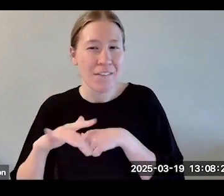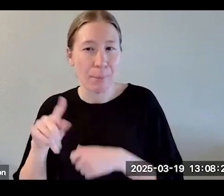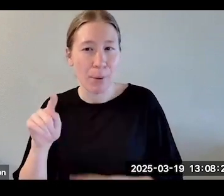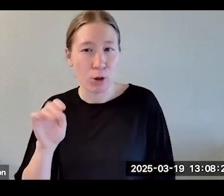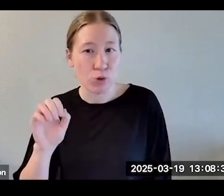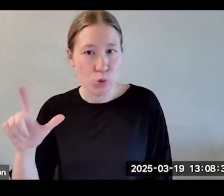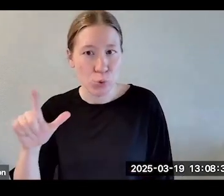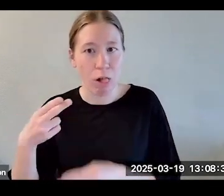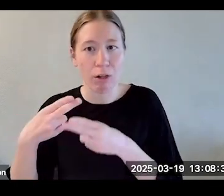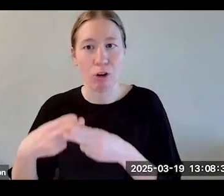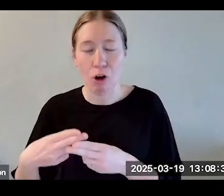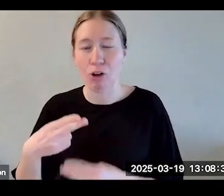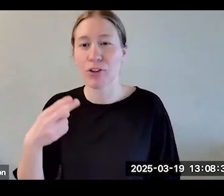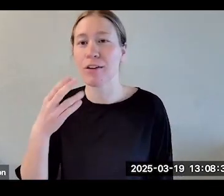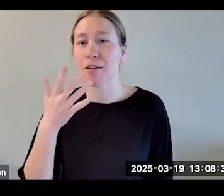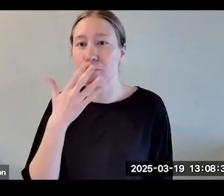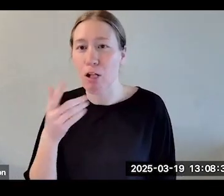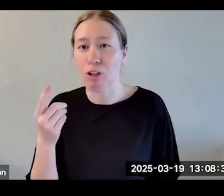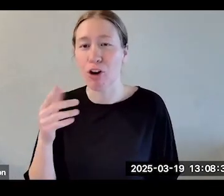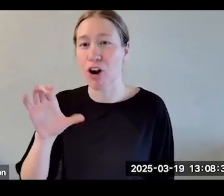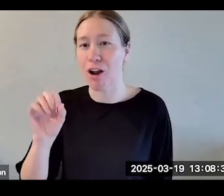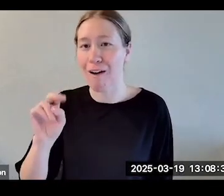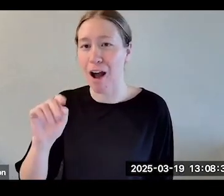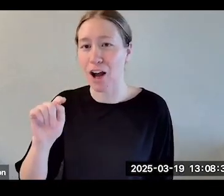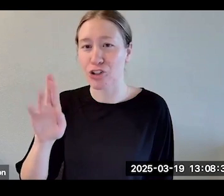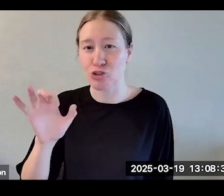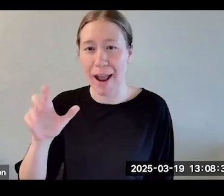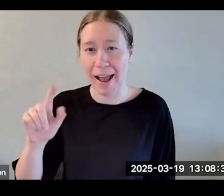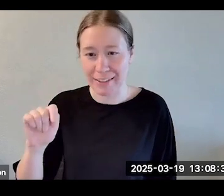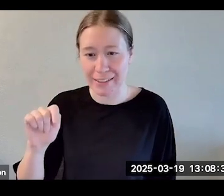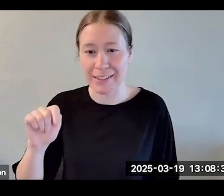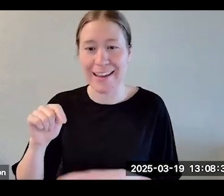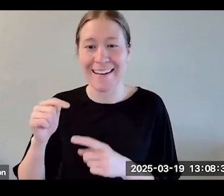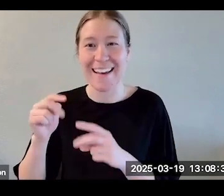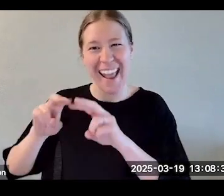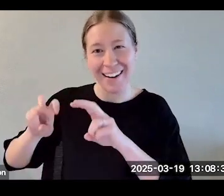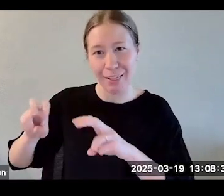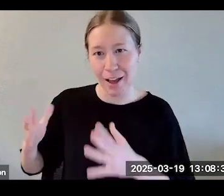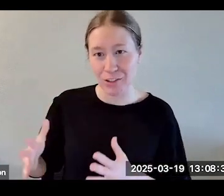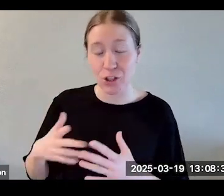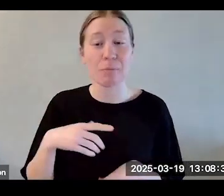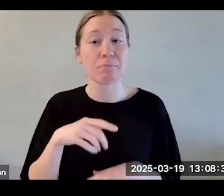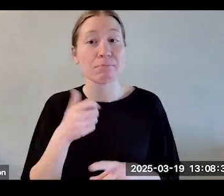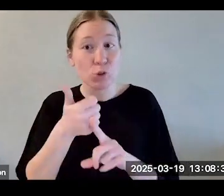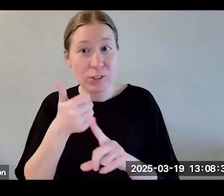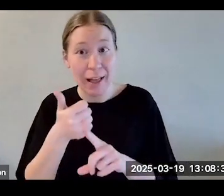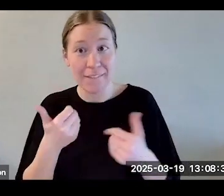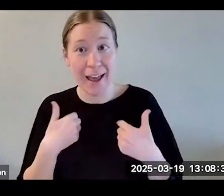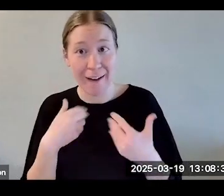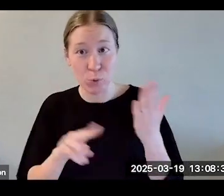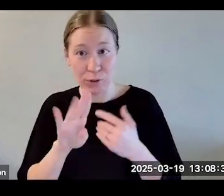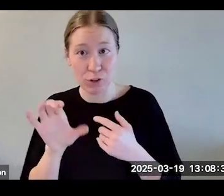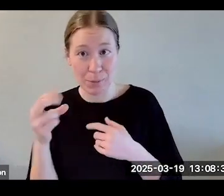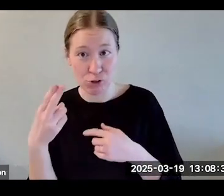called the Colour Contrast Analyser. If you are on a University of Michigan computer that's provided by ITS,